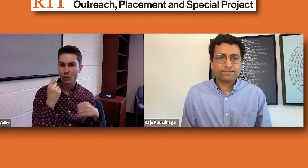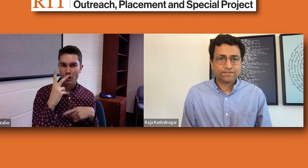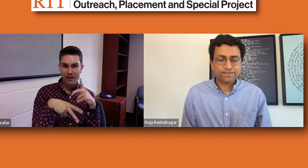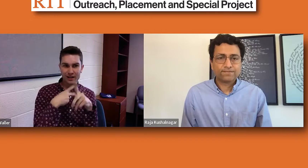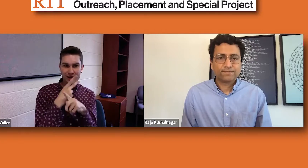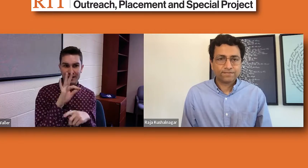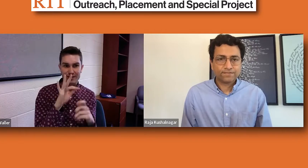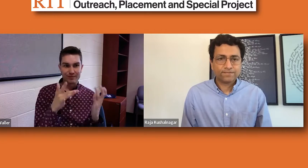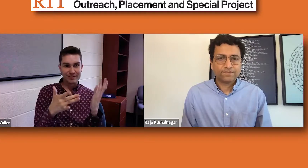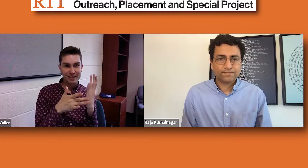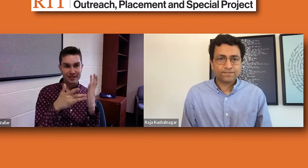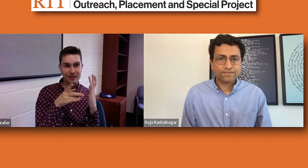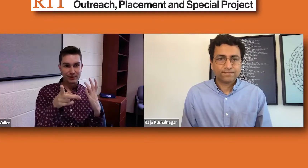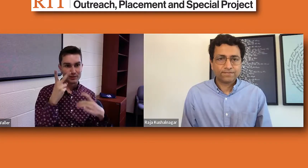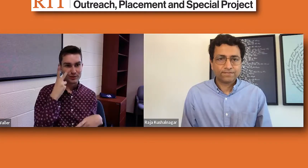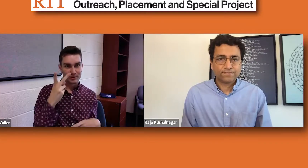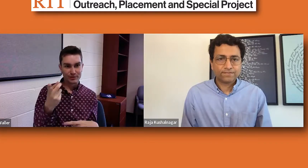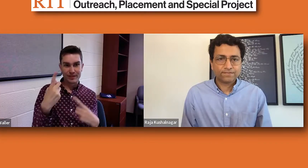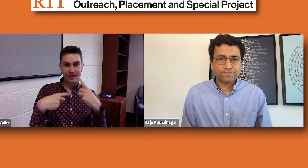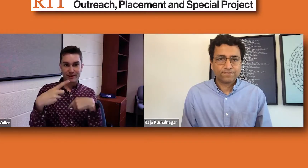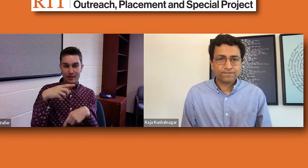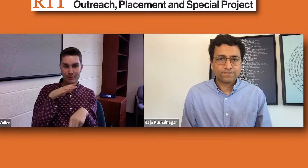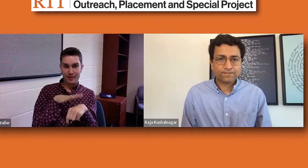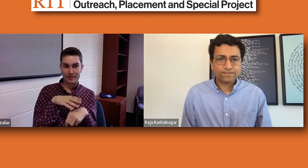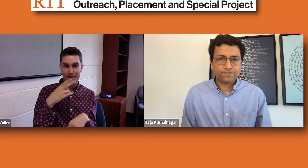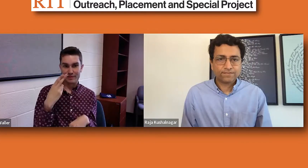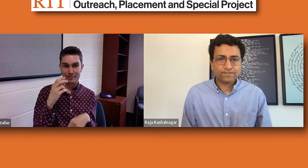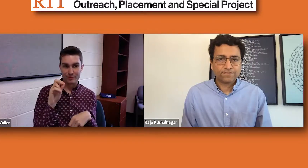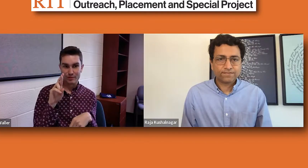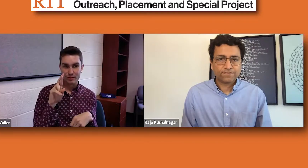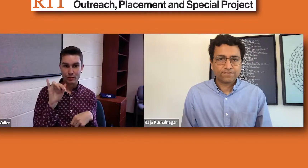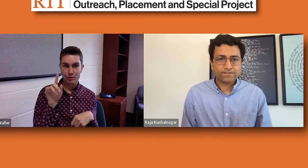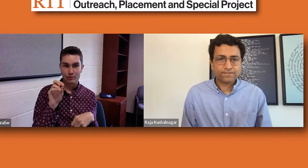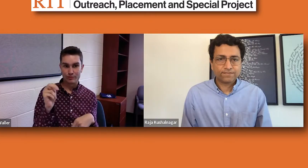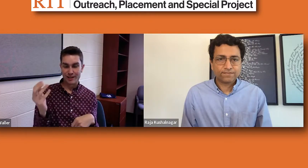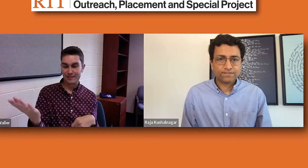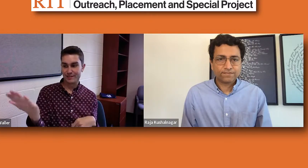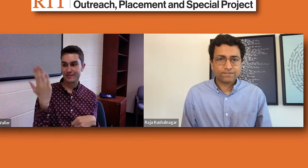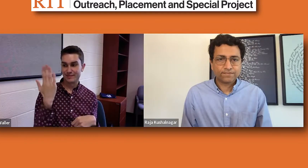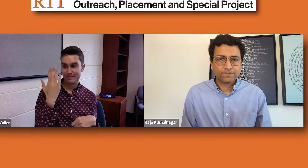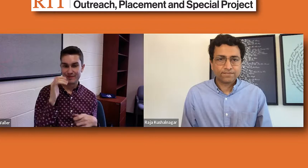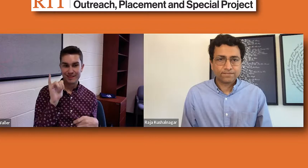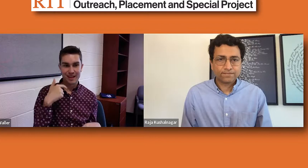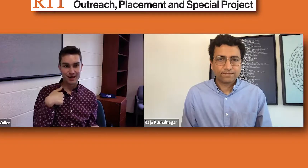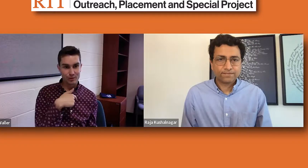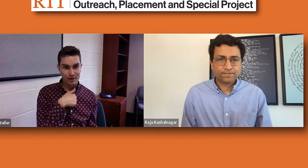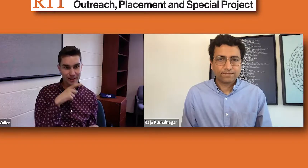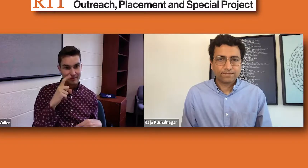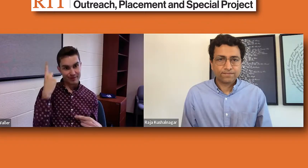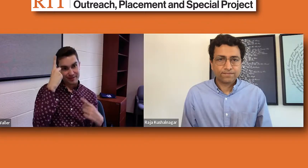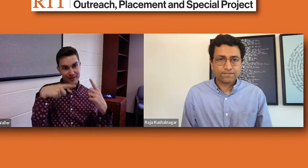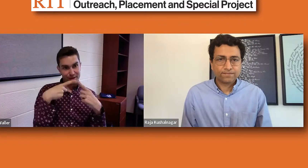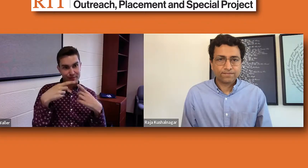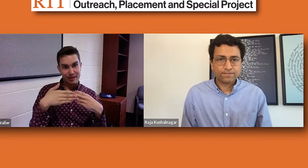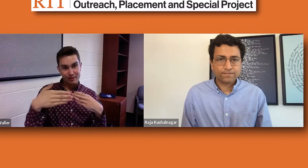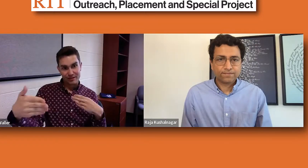recognition fields to make them more accessible to Deaf people. So I'm wondering what kind of technology do you see coming on the horizon